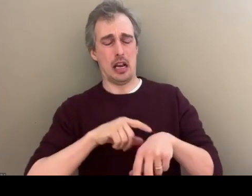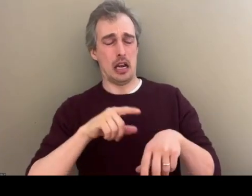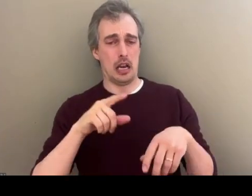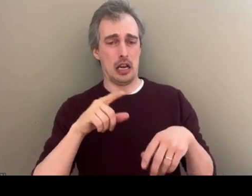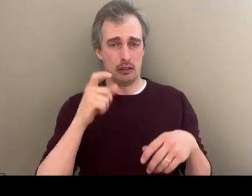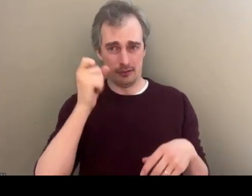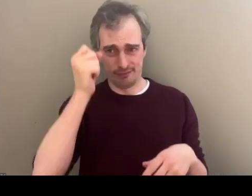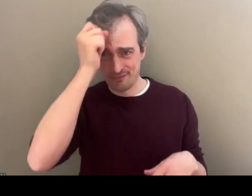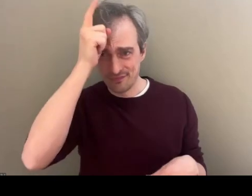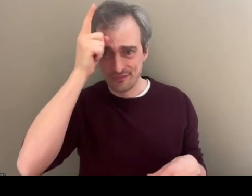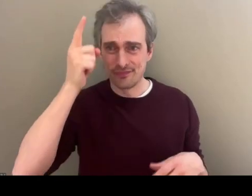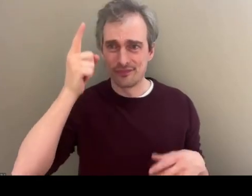to trust or follow these guidelines.